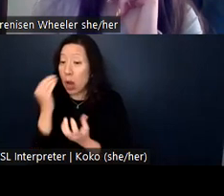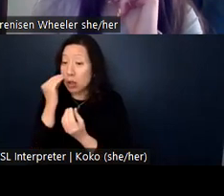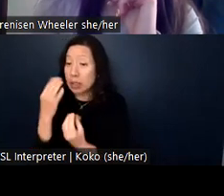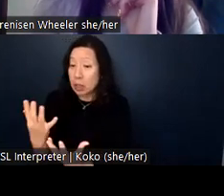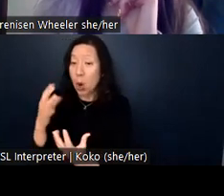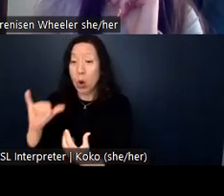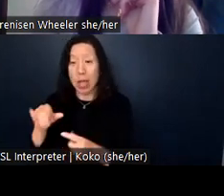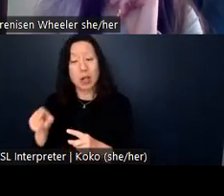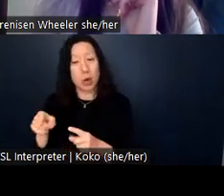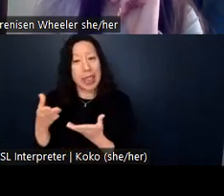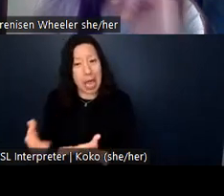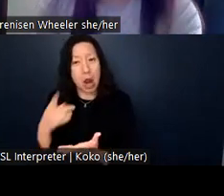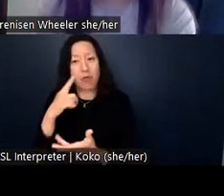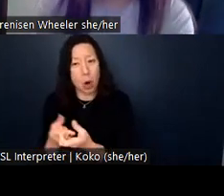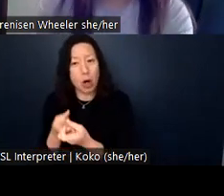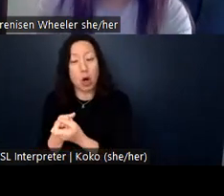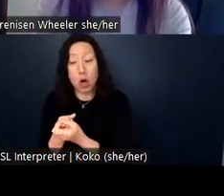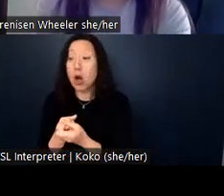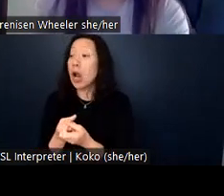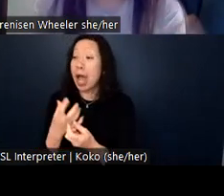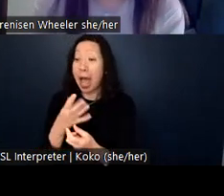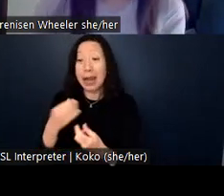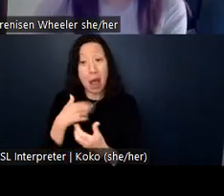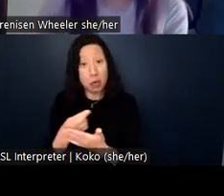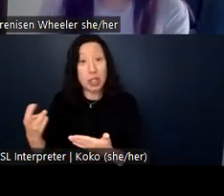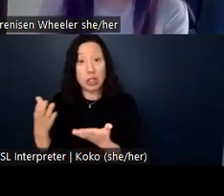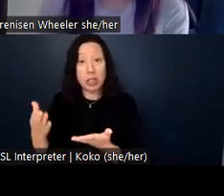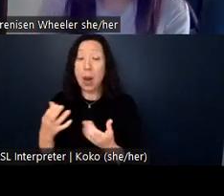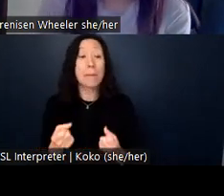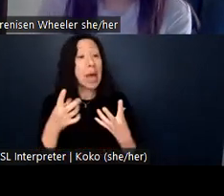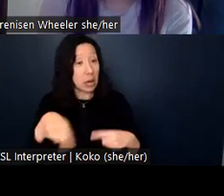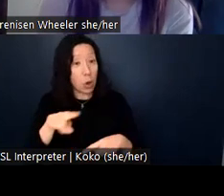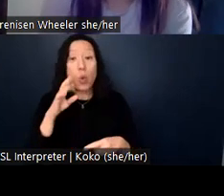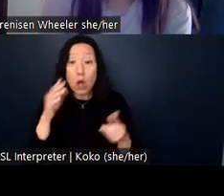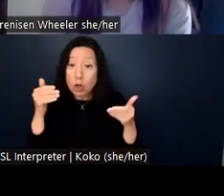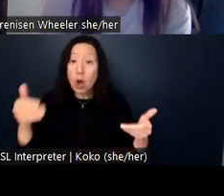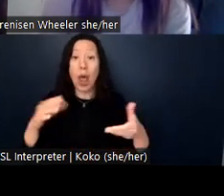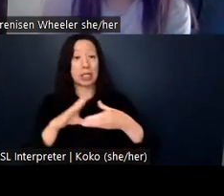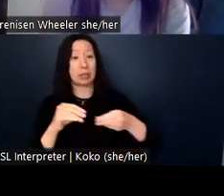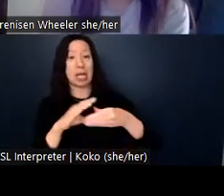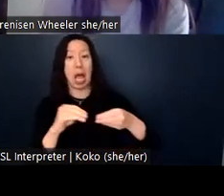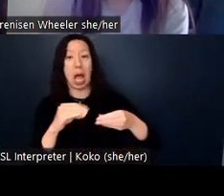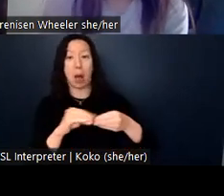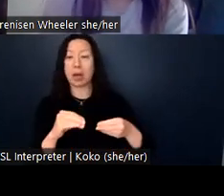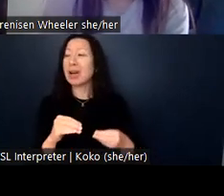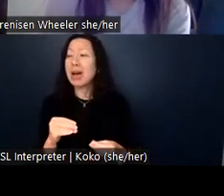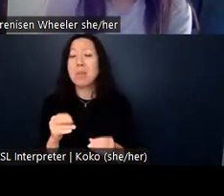will resources out there right? 13:15:39 A lot of you would speak up it's not uncommon for people to say. 13:15:42 I just leave it alone like it's not